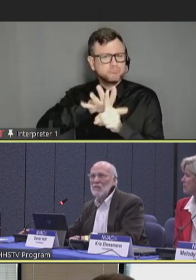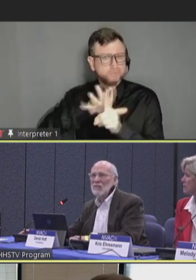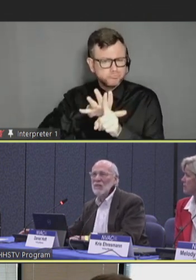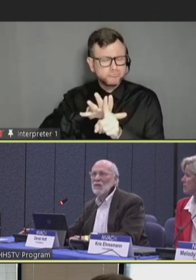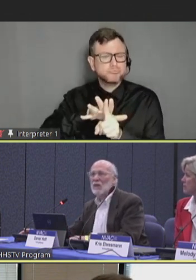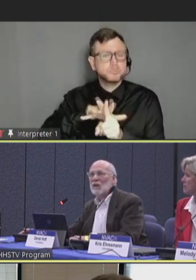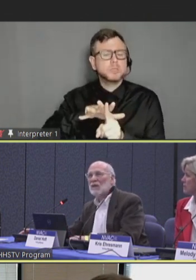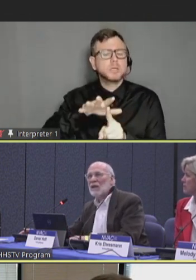with asthma.